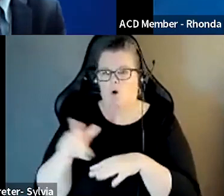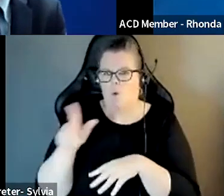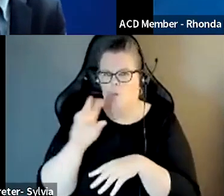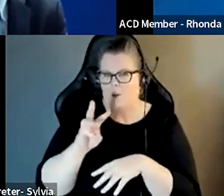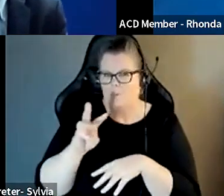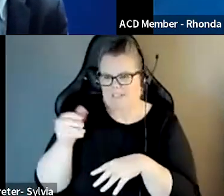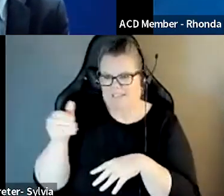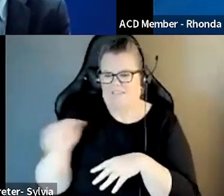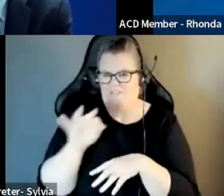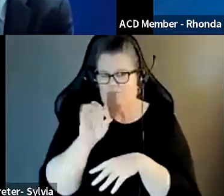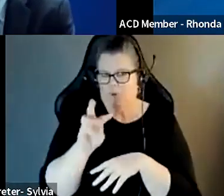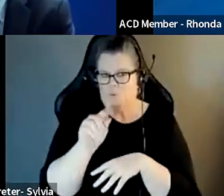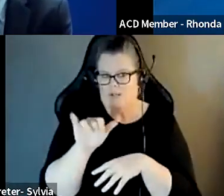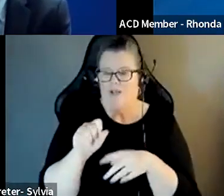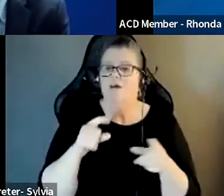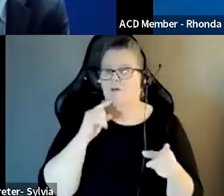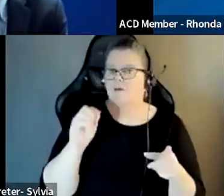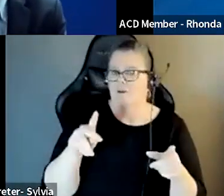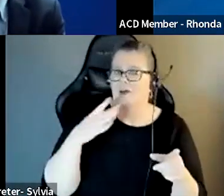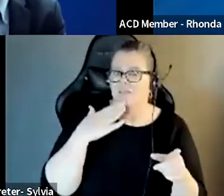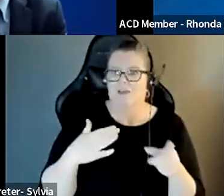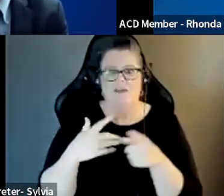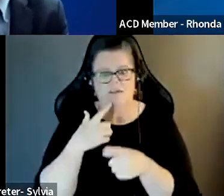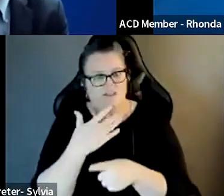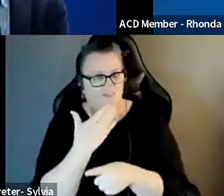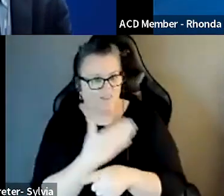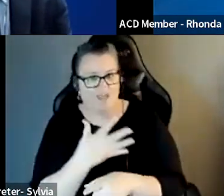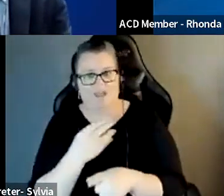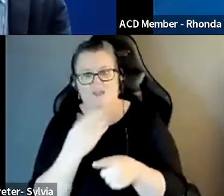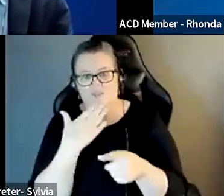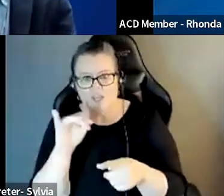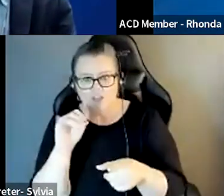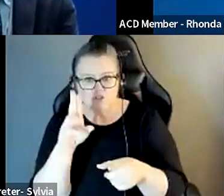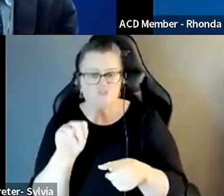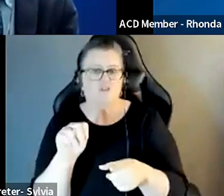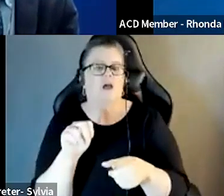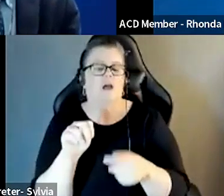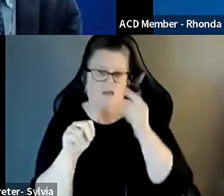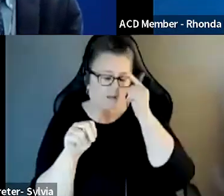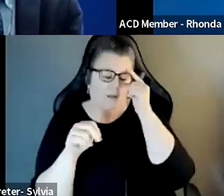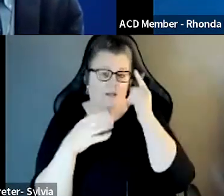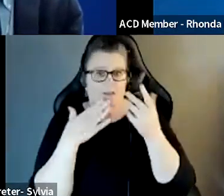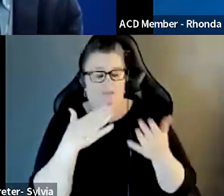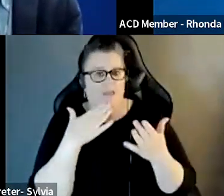Great. Thanks, John and Jim. Thank you so much for spending this time with us. It was really helpful to get this grounding.